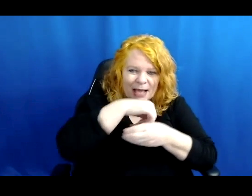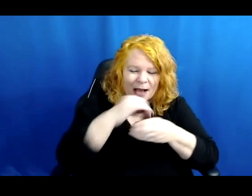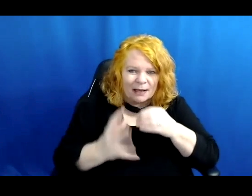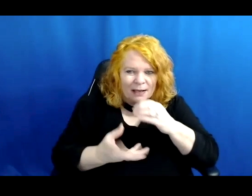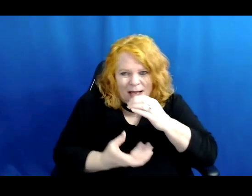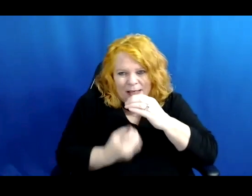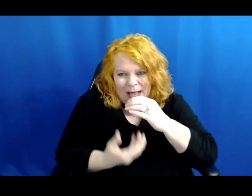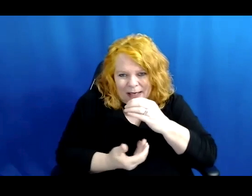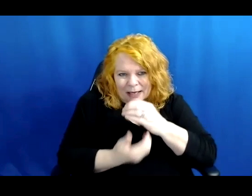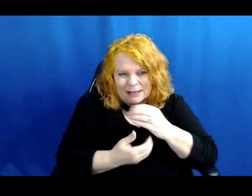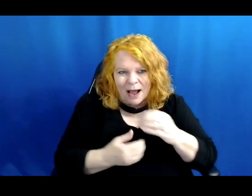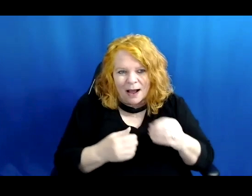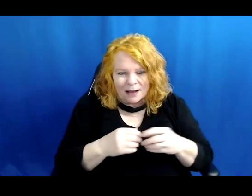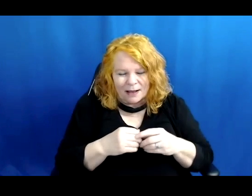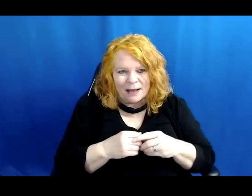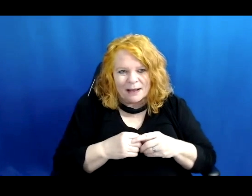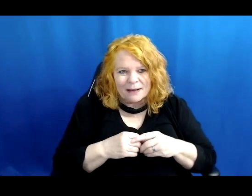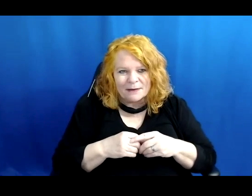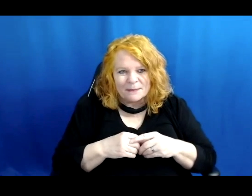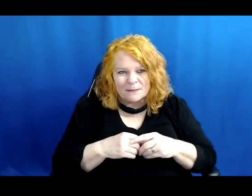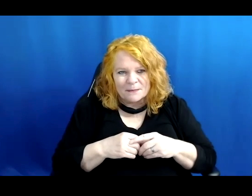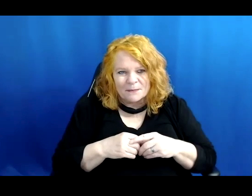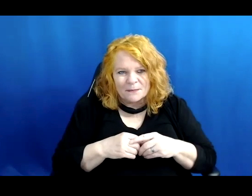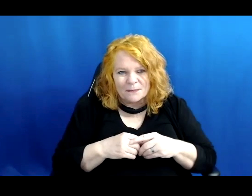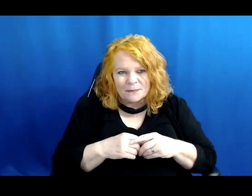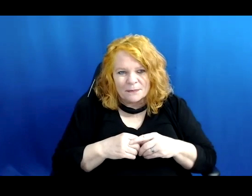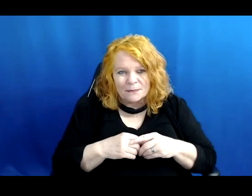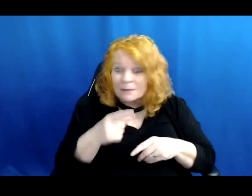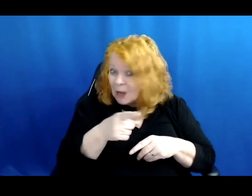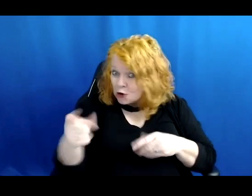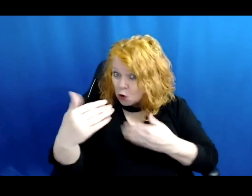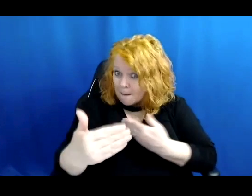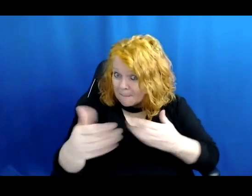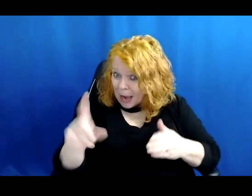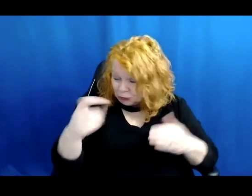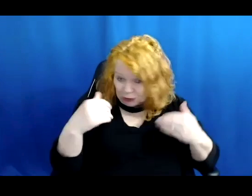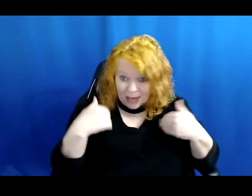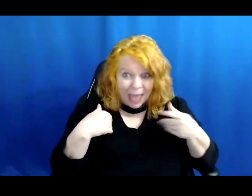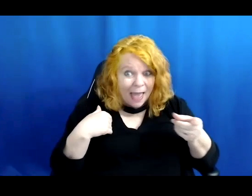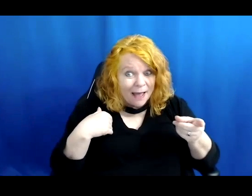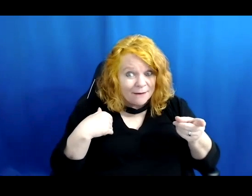of the tube at each end. This should be in your craft bag for the second week.